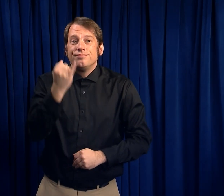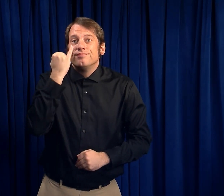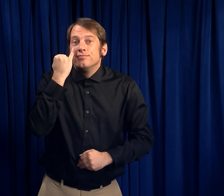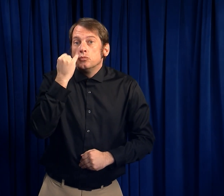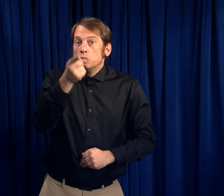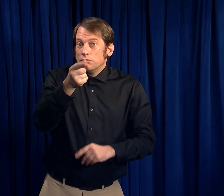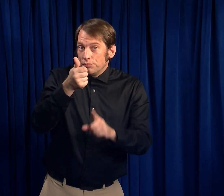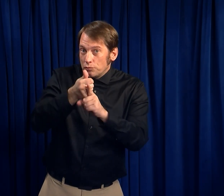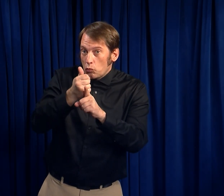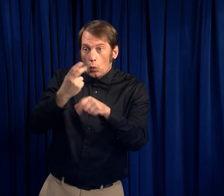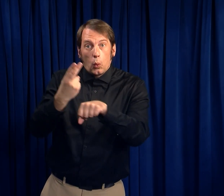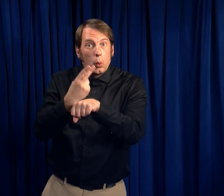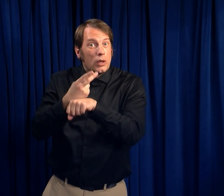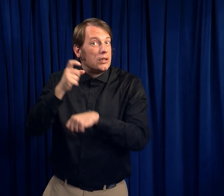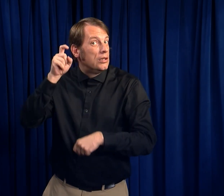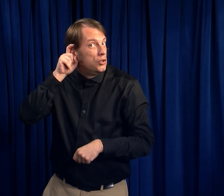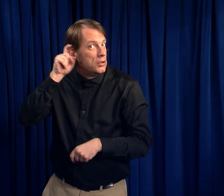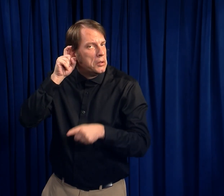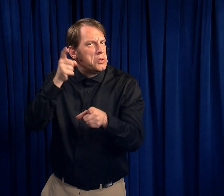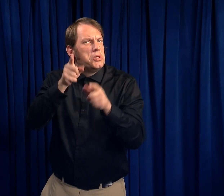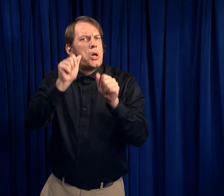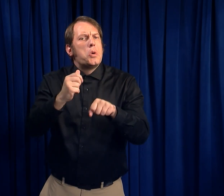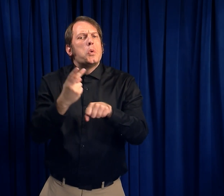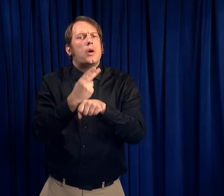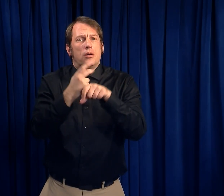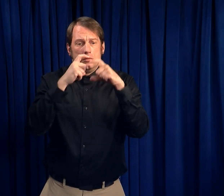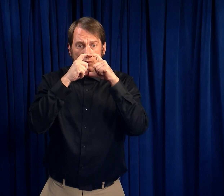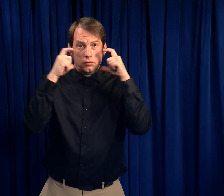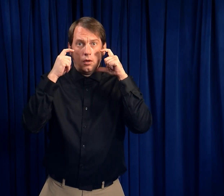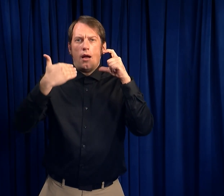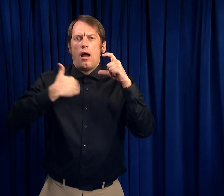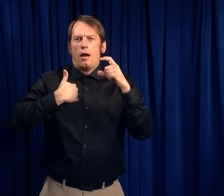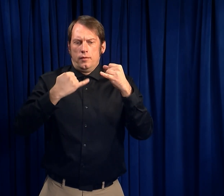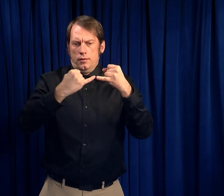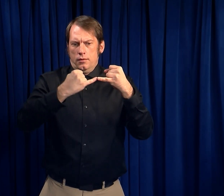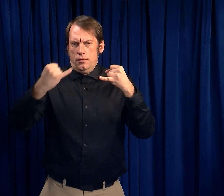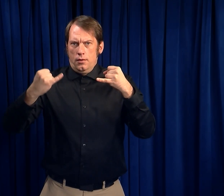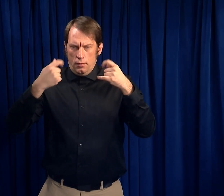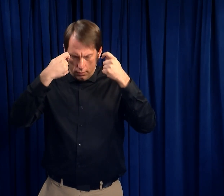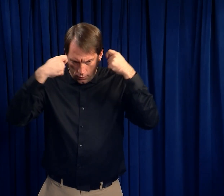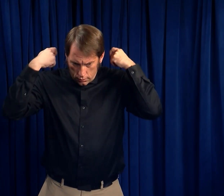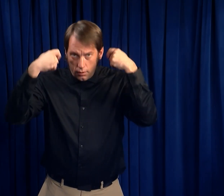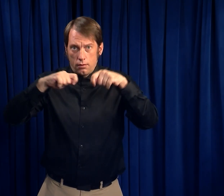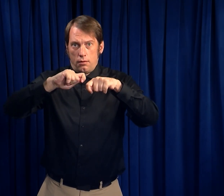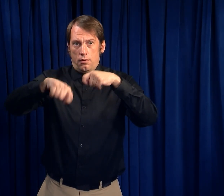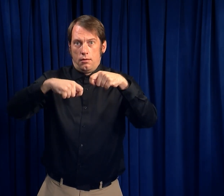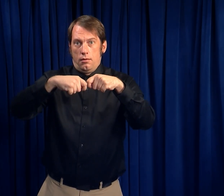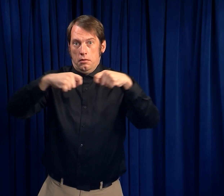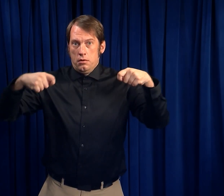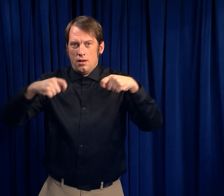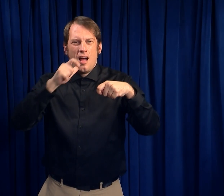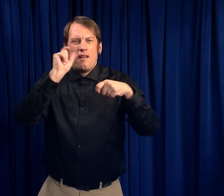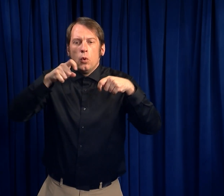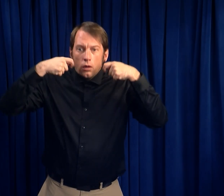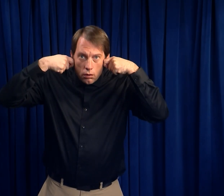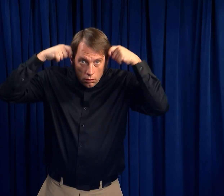If you use hearing aids, use a mask that has strings that tie behind your head, instead of ear loops.